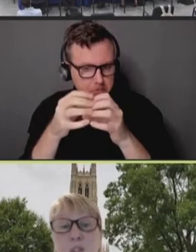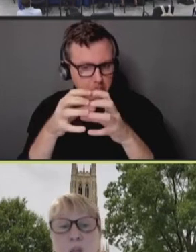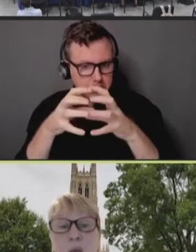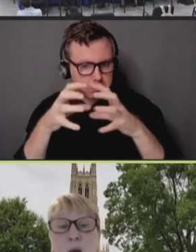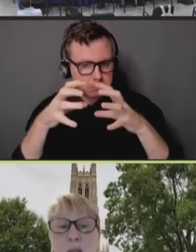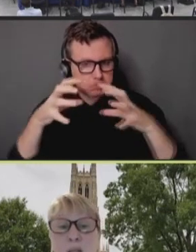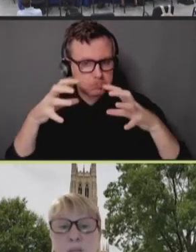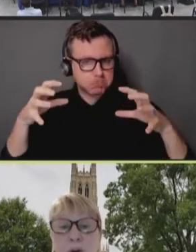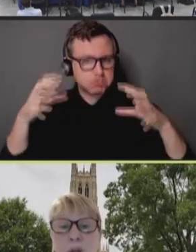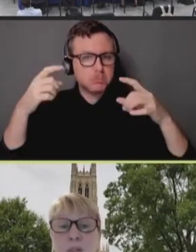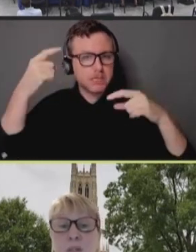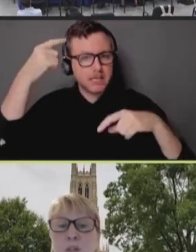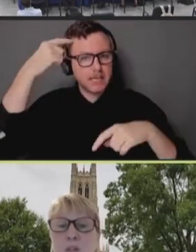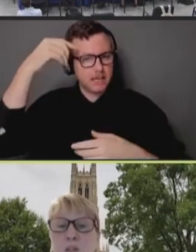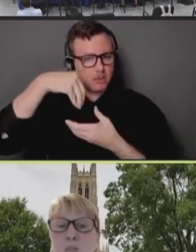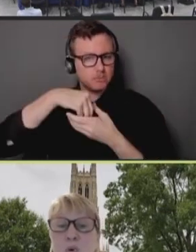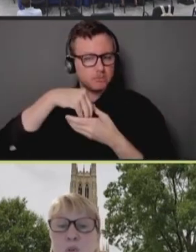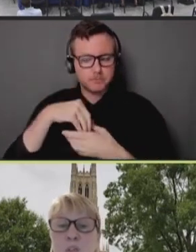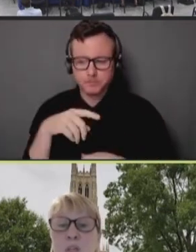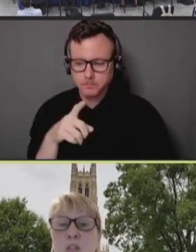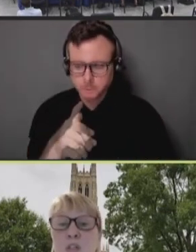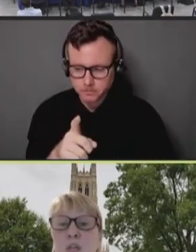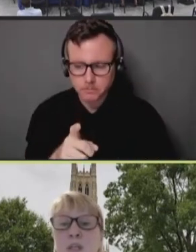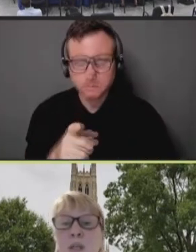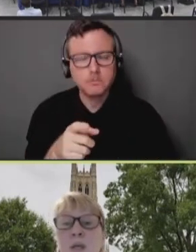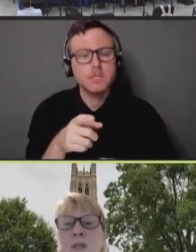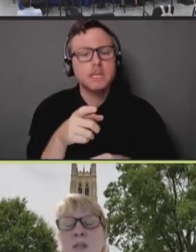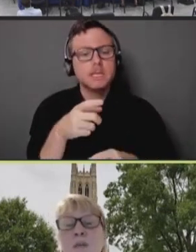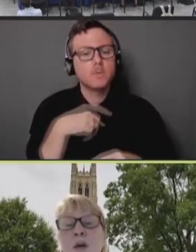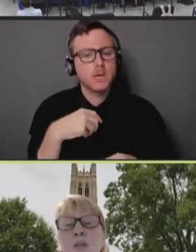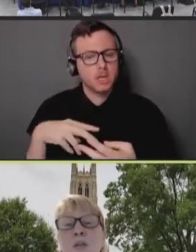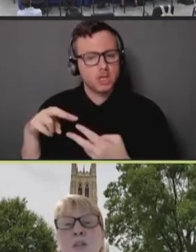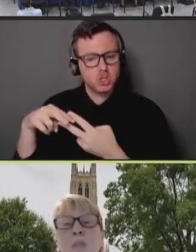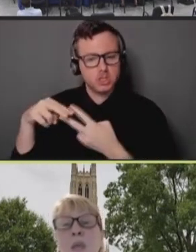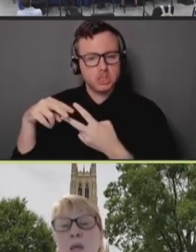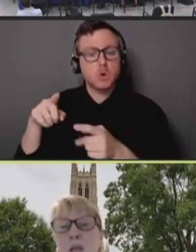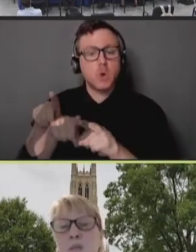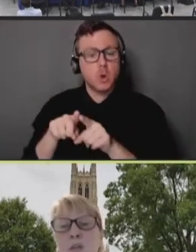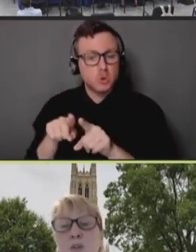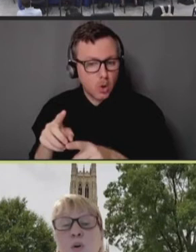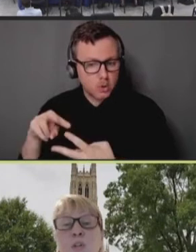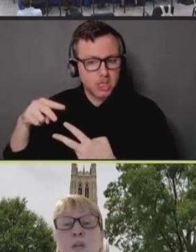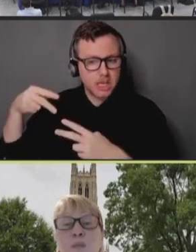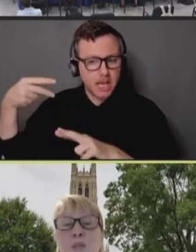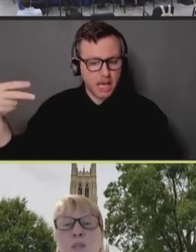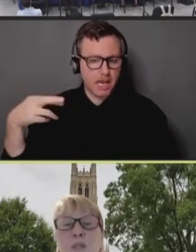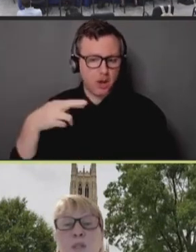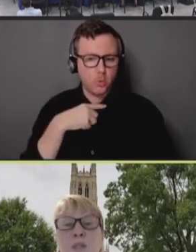as a factor such as exposures and genetic risk factors relevant to Alzheimer's disease.